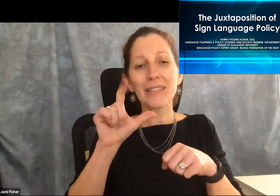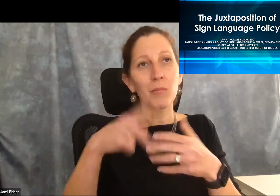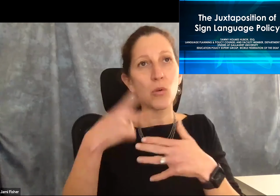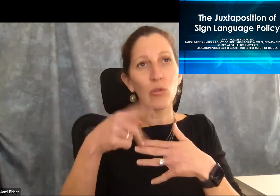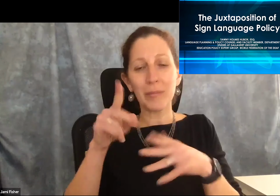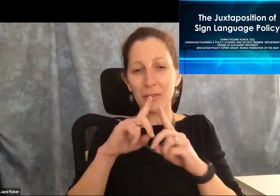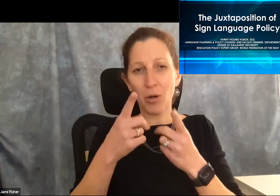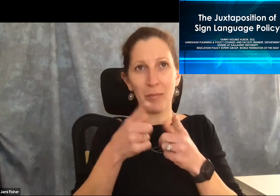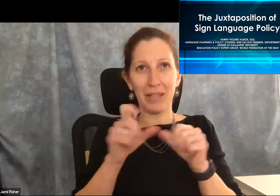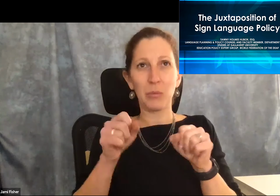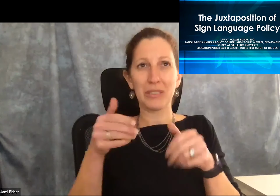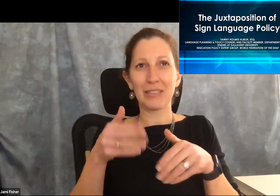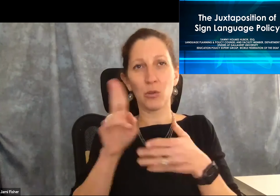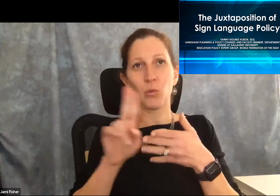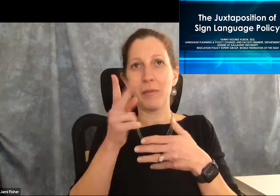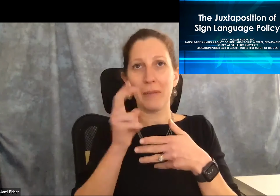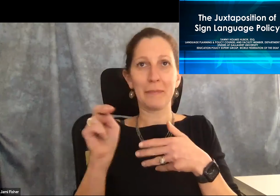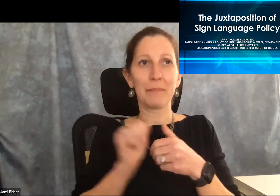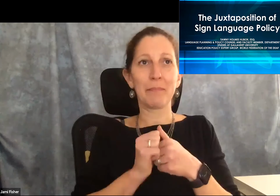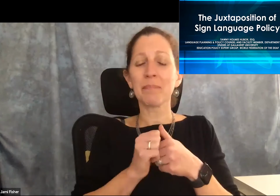hosted by the asl program in the department of linguistics.